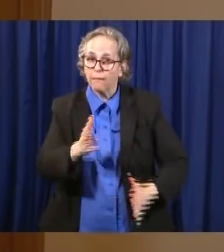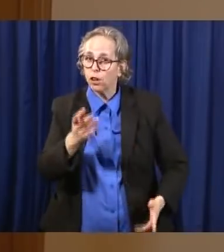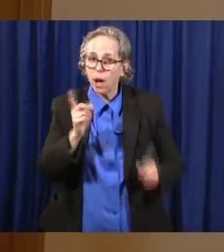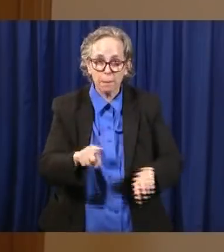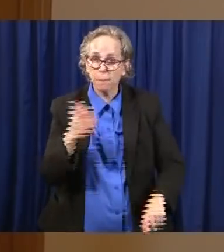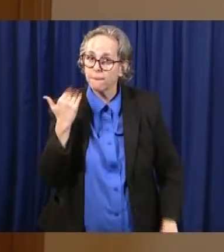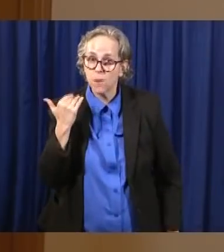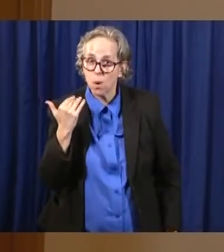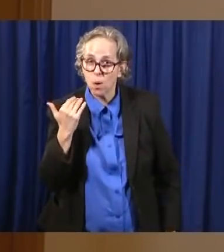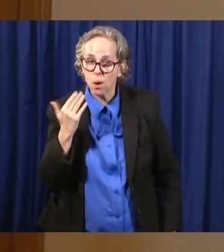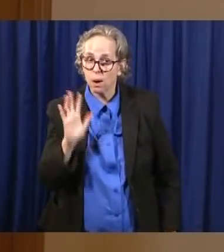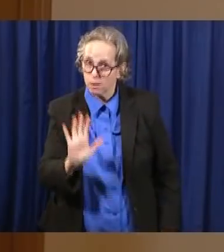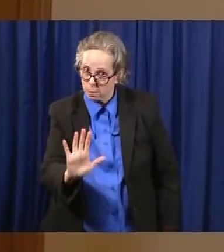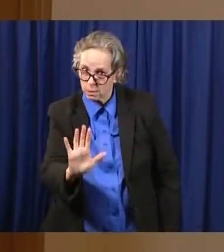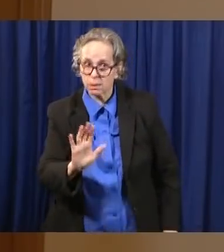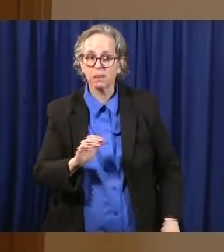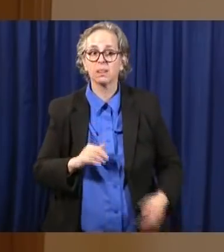REGARDING THE DECISIONS SURROUNDING SOCIAL DISTANCING.